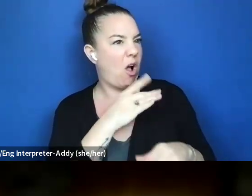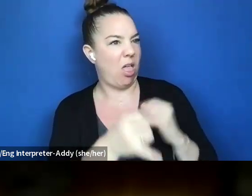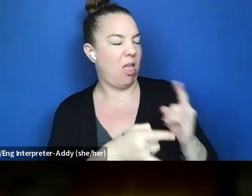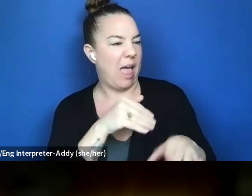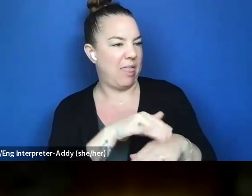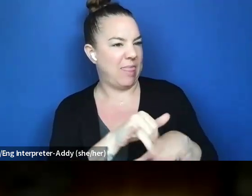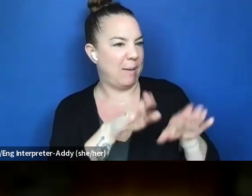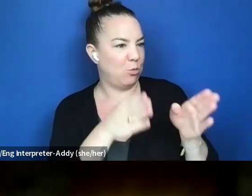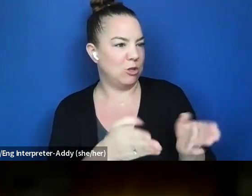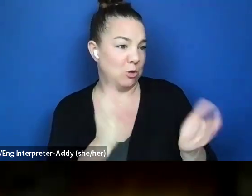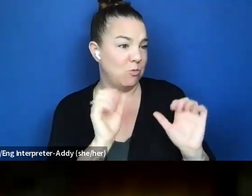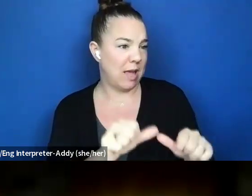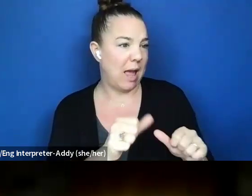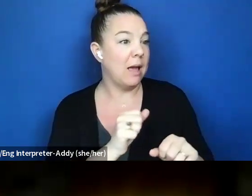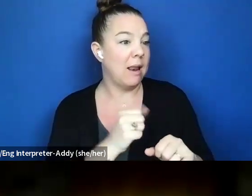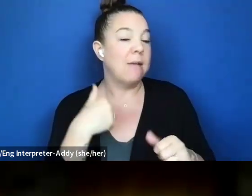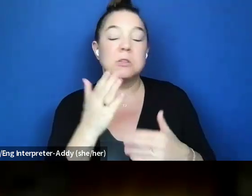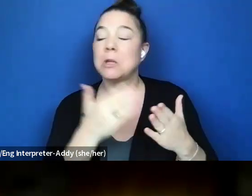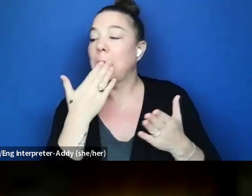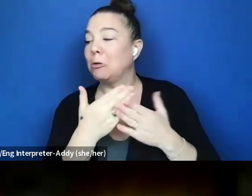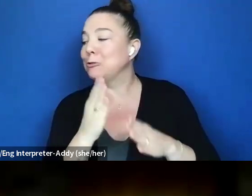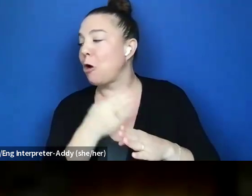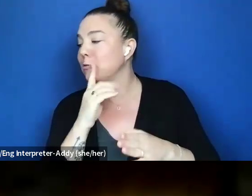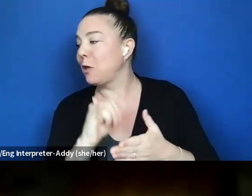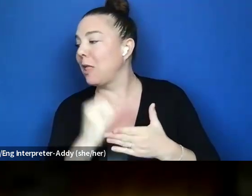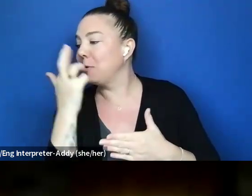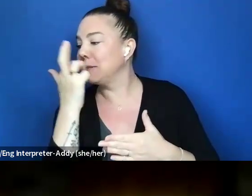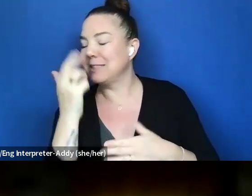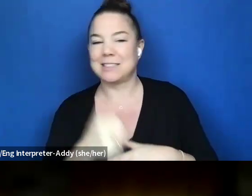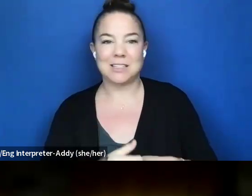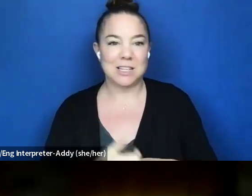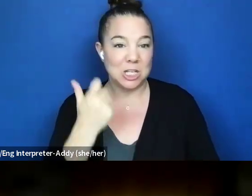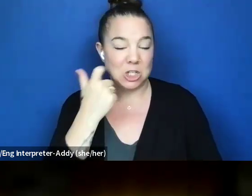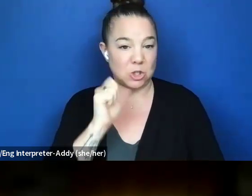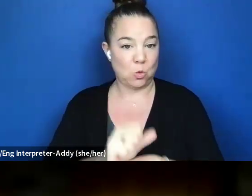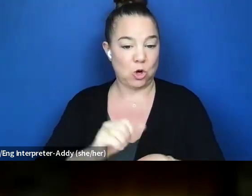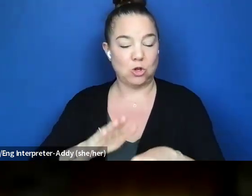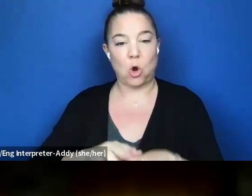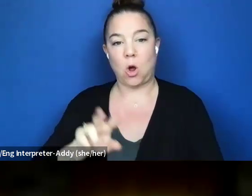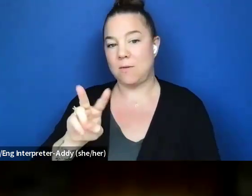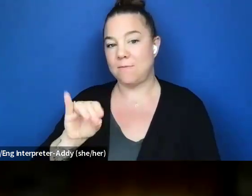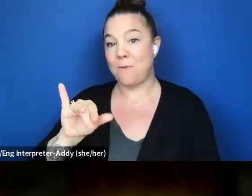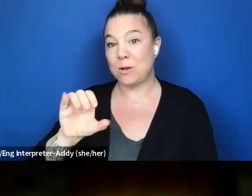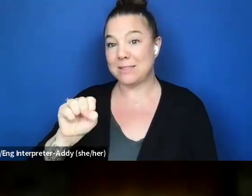Don Posh: You know. There's there's some good ones out there for that I just did. A voices of the people show on Sunday. Brooke Wilson (she/her): Oh!